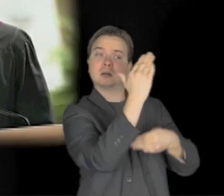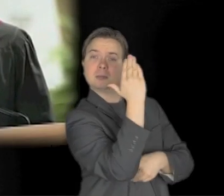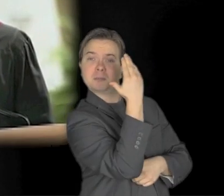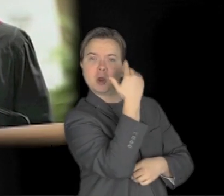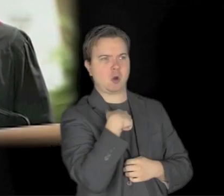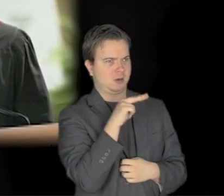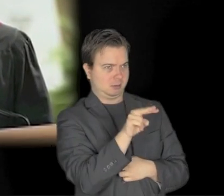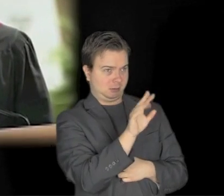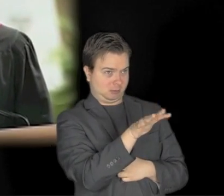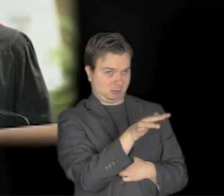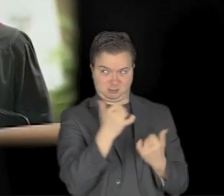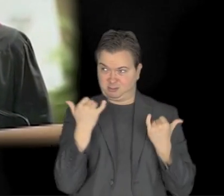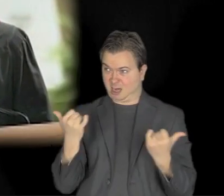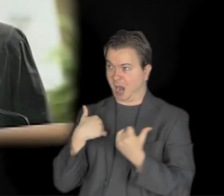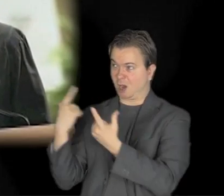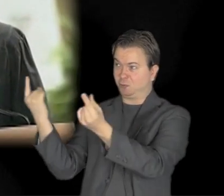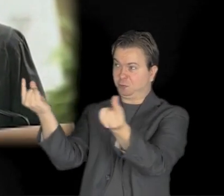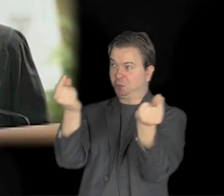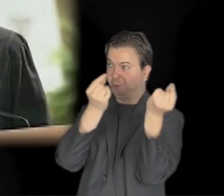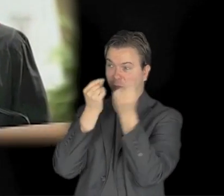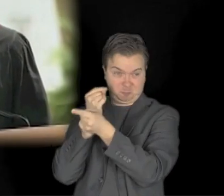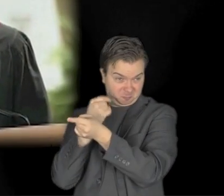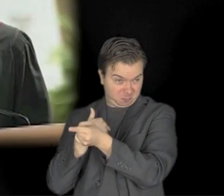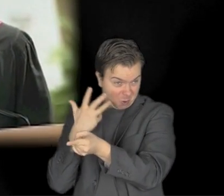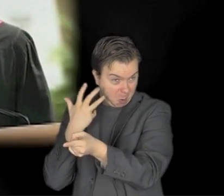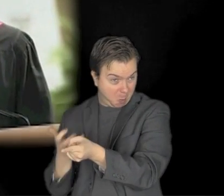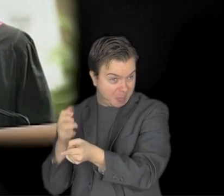I want to do what I am about to do today?"